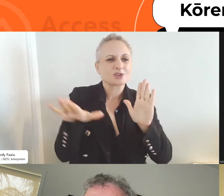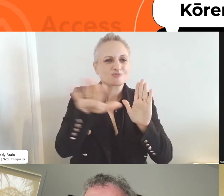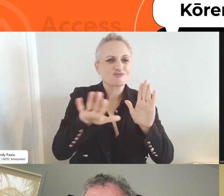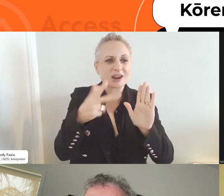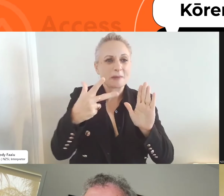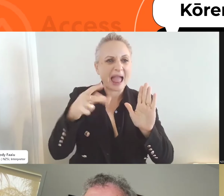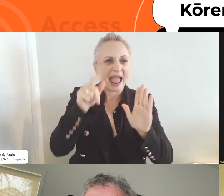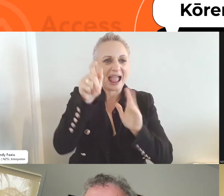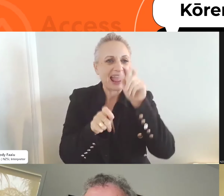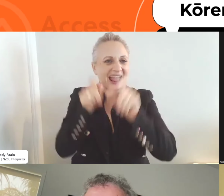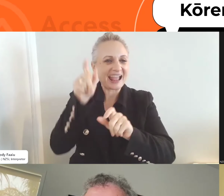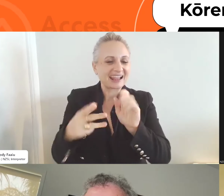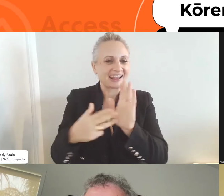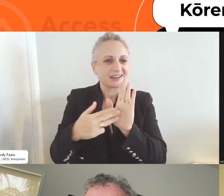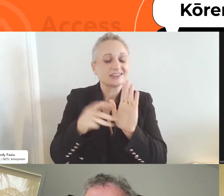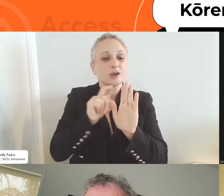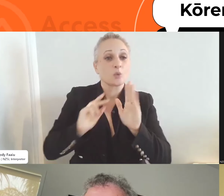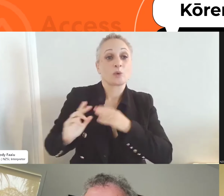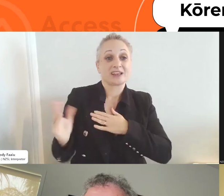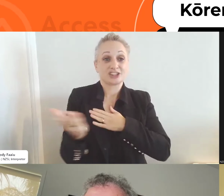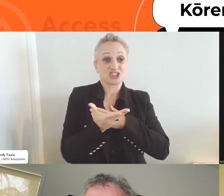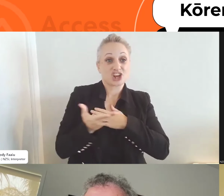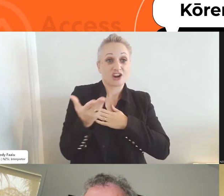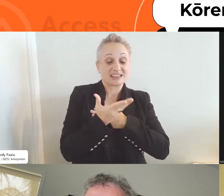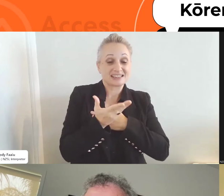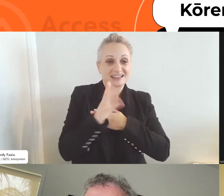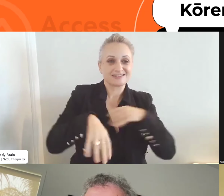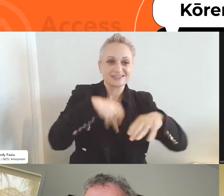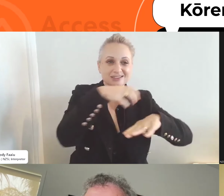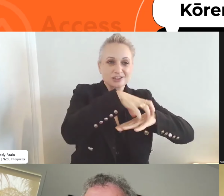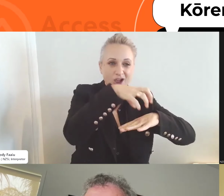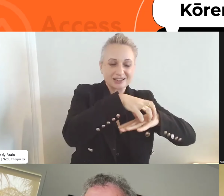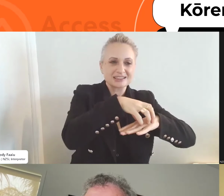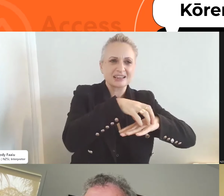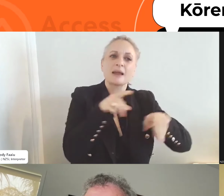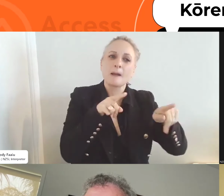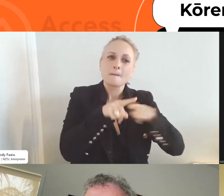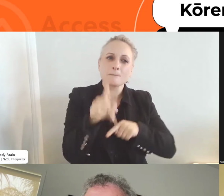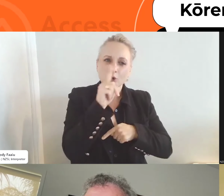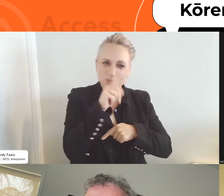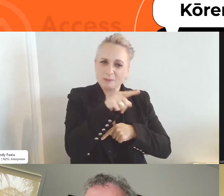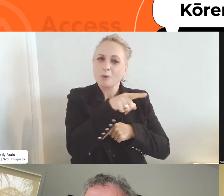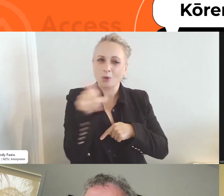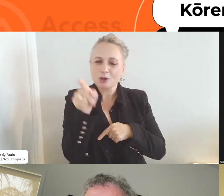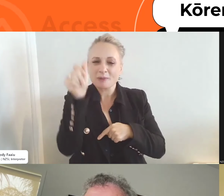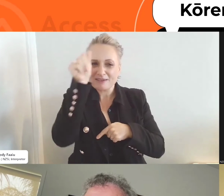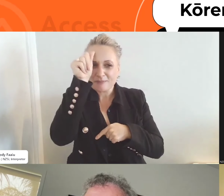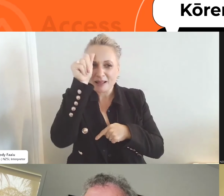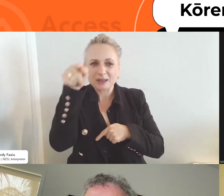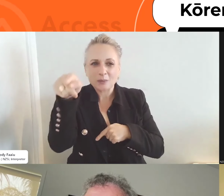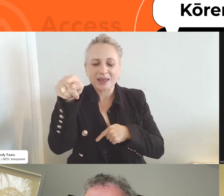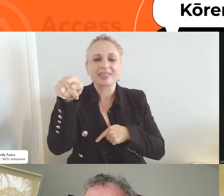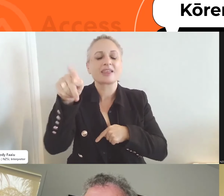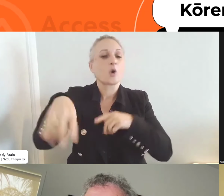incorporated society. Those members who you'd be familiar with in your places and towns, they include organisations like the Salvation